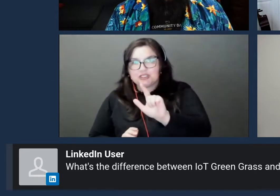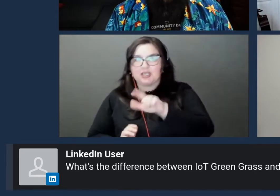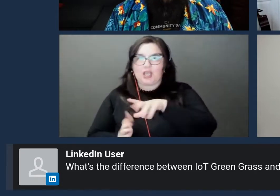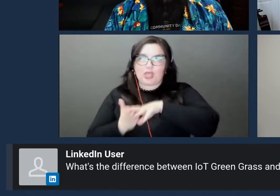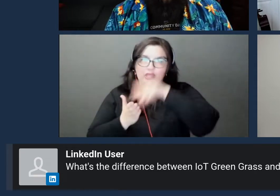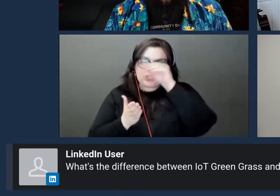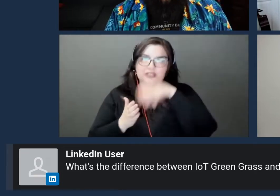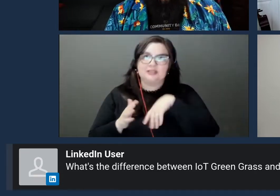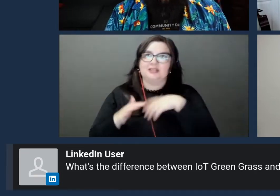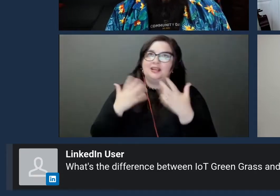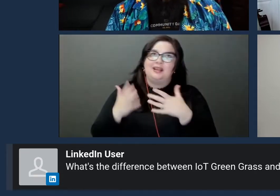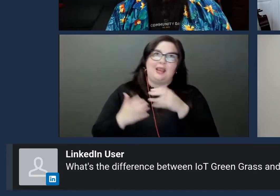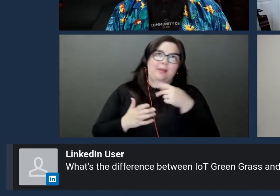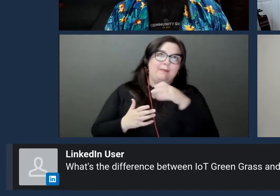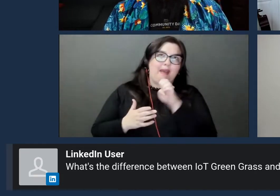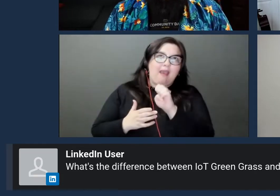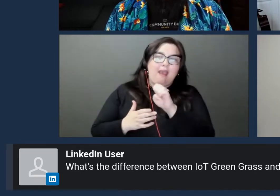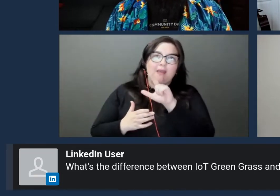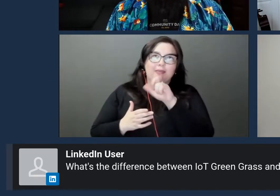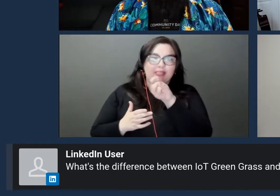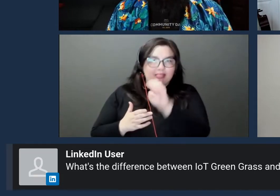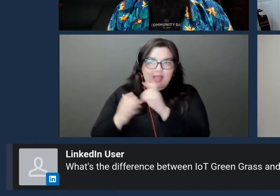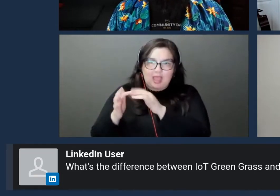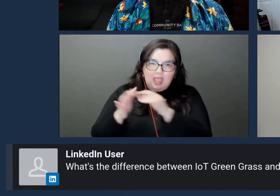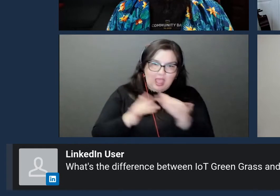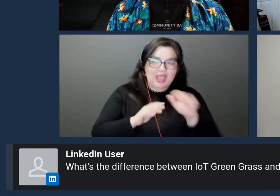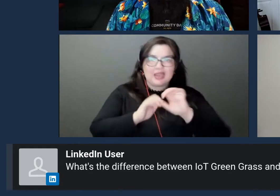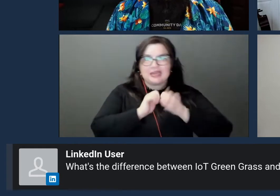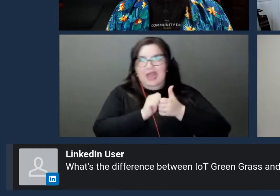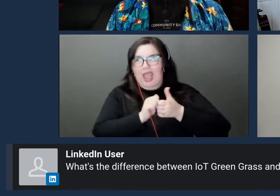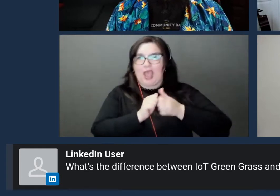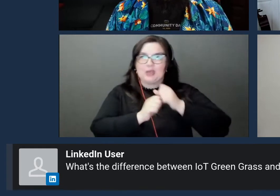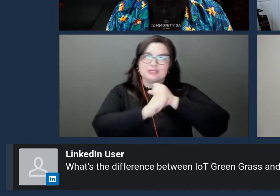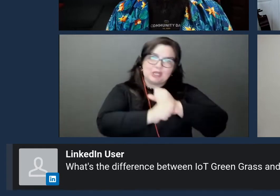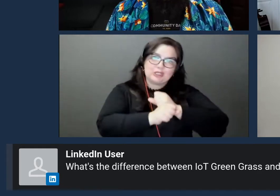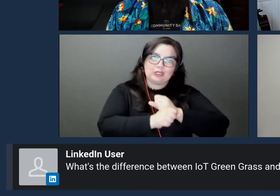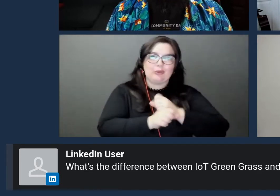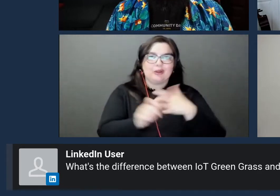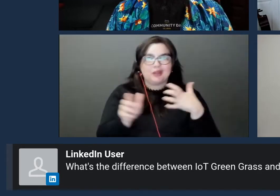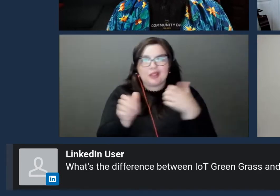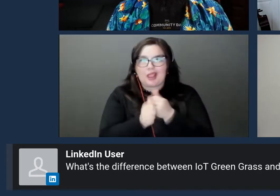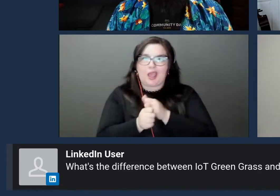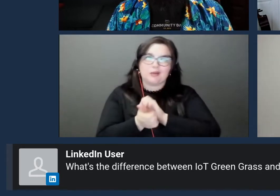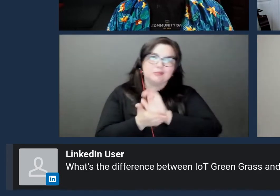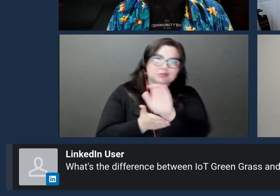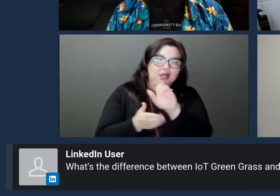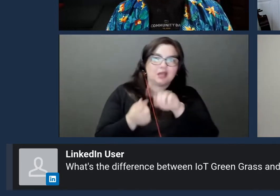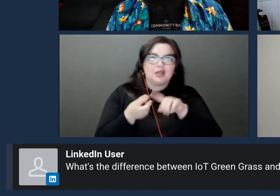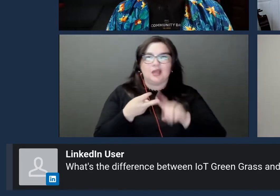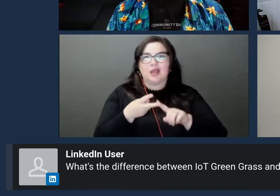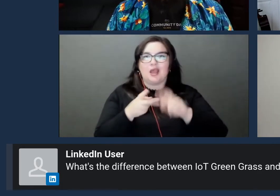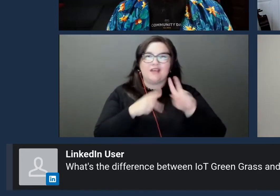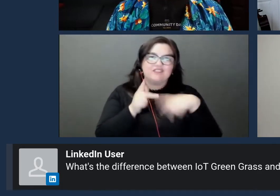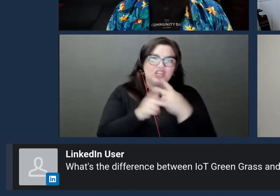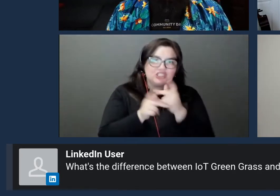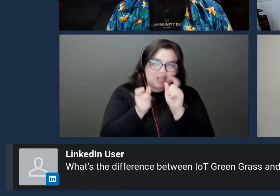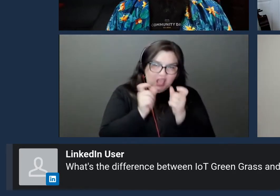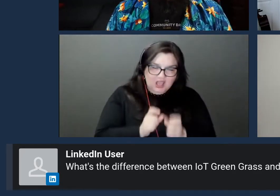and you have to figure out, you know, how you're going to push the security updates. You gotta figure out how you're going to do versioning across a number of different devices.